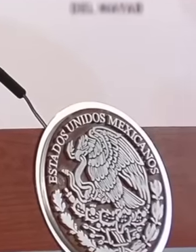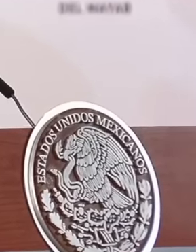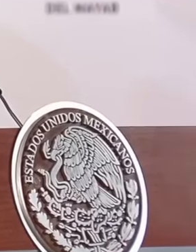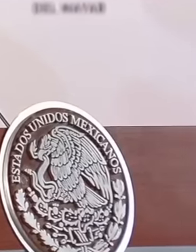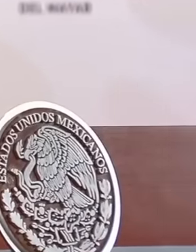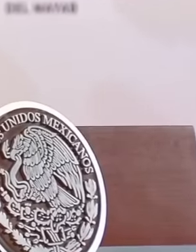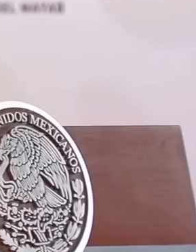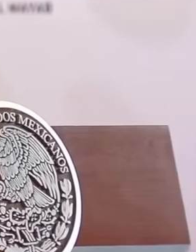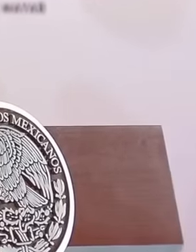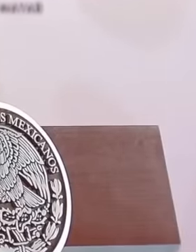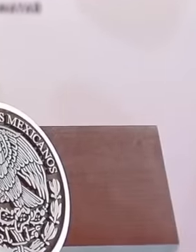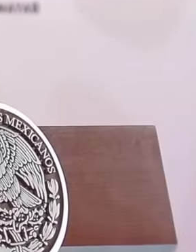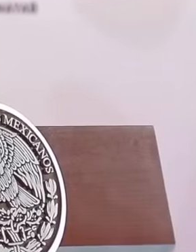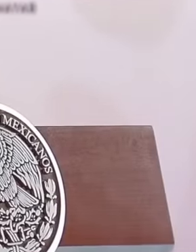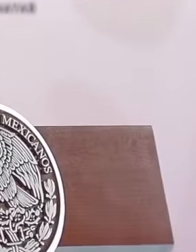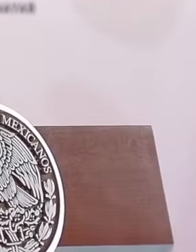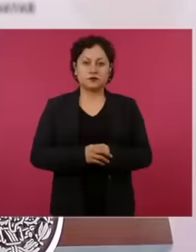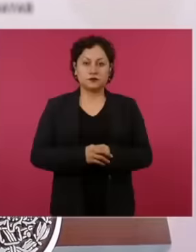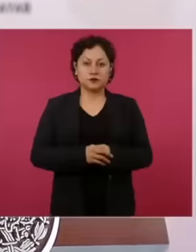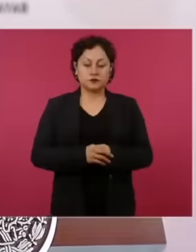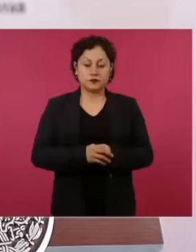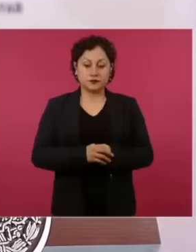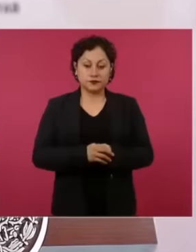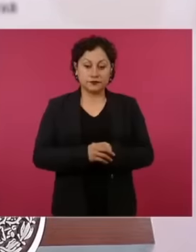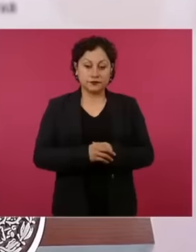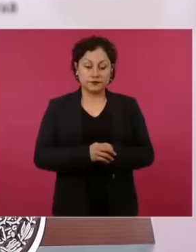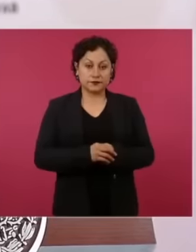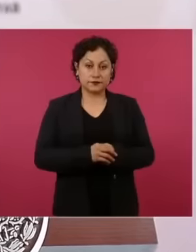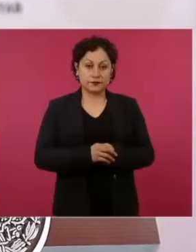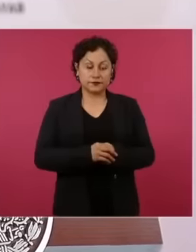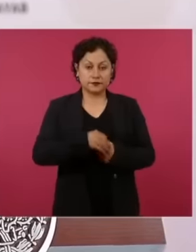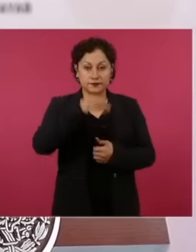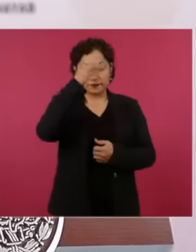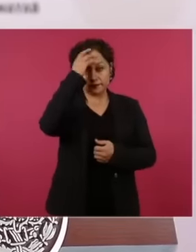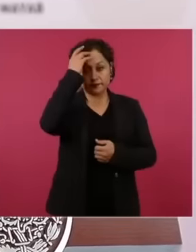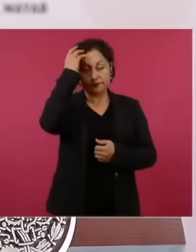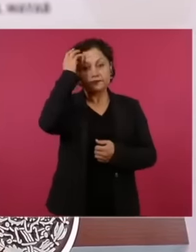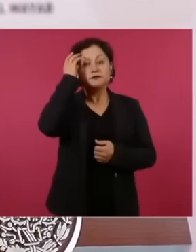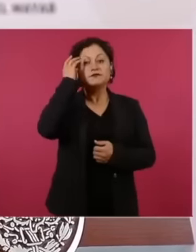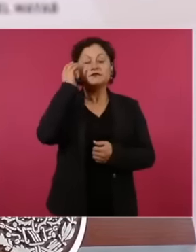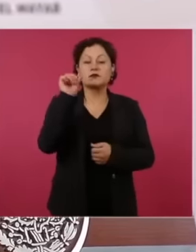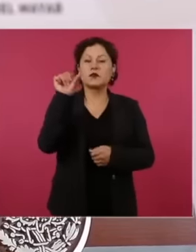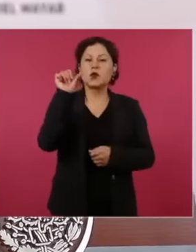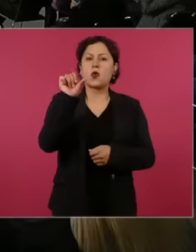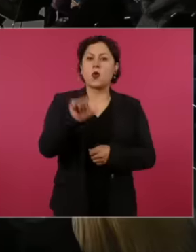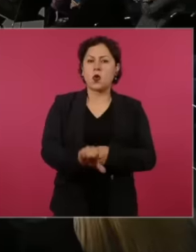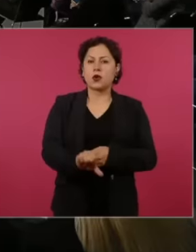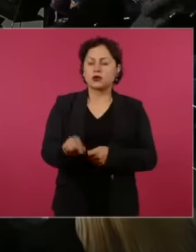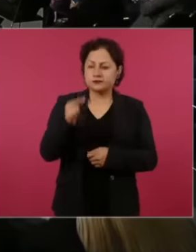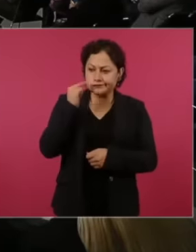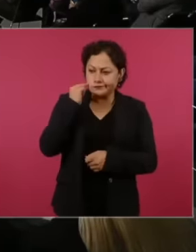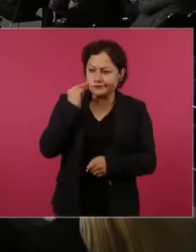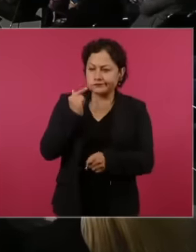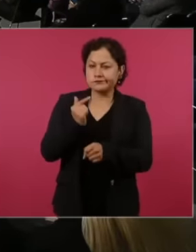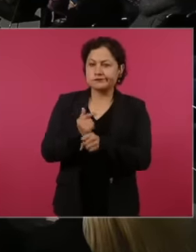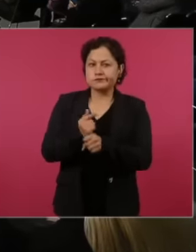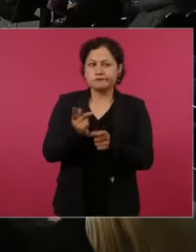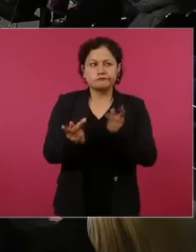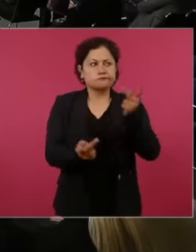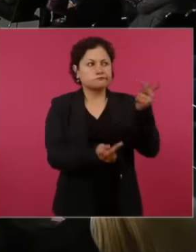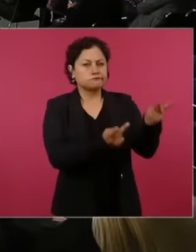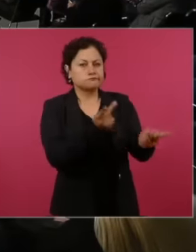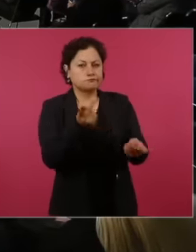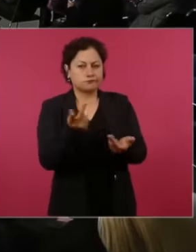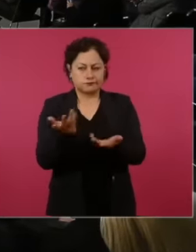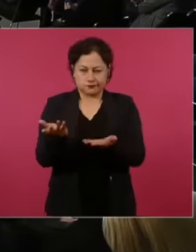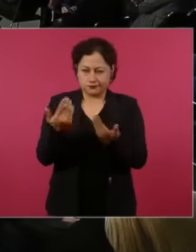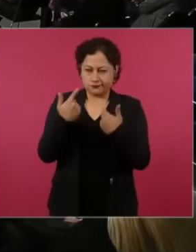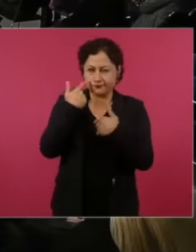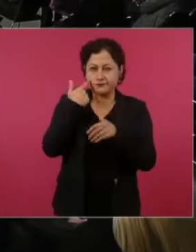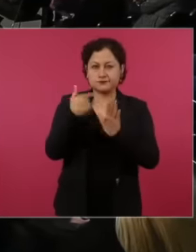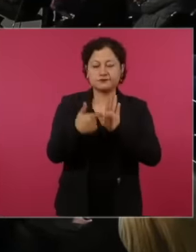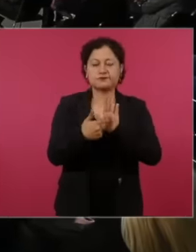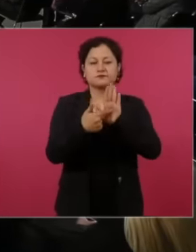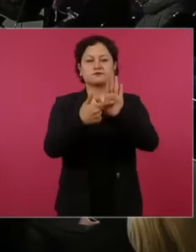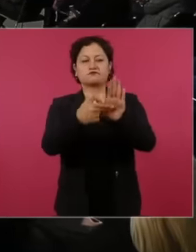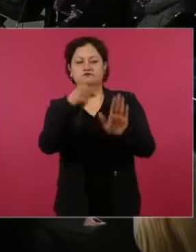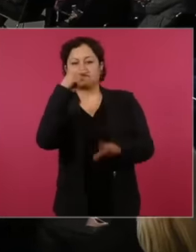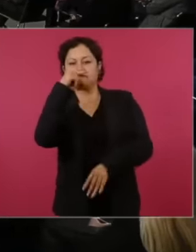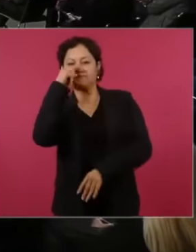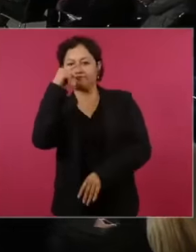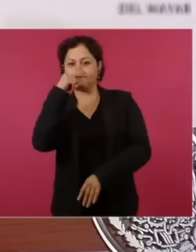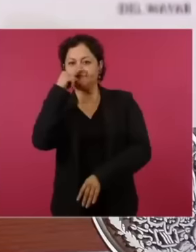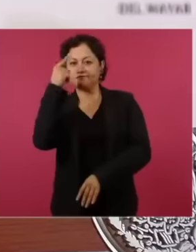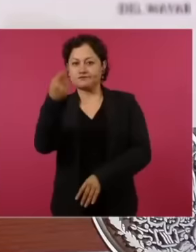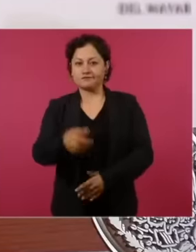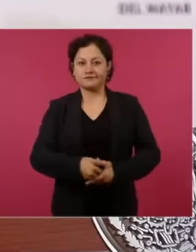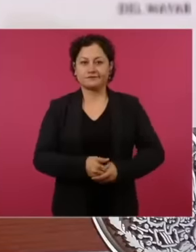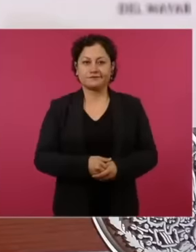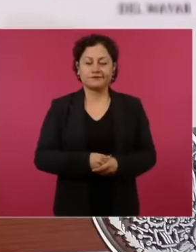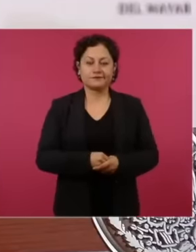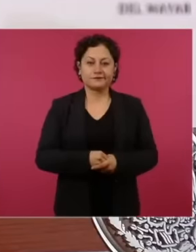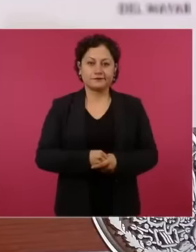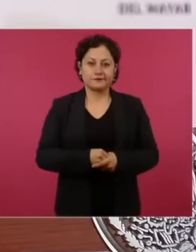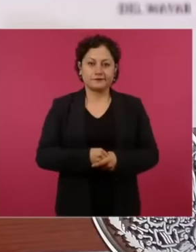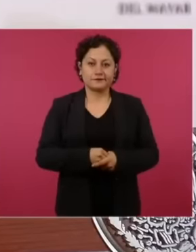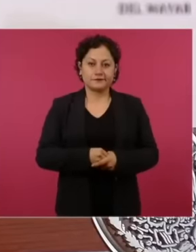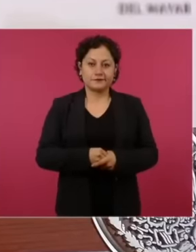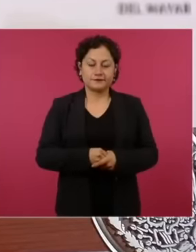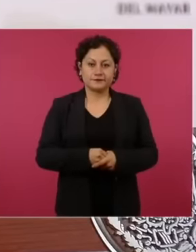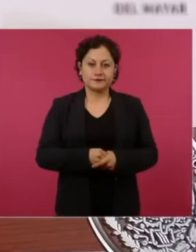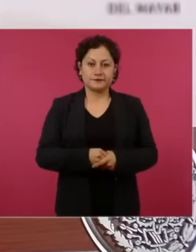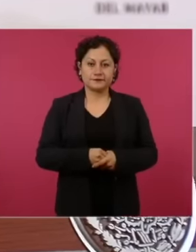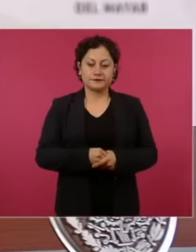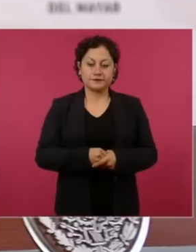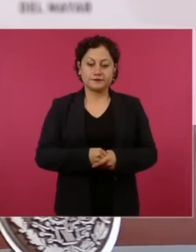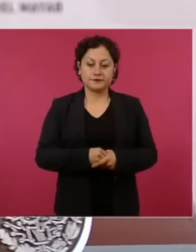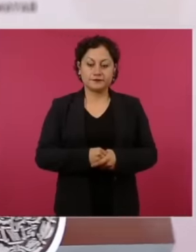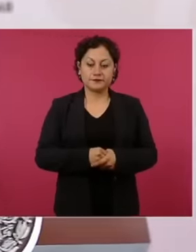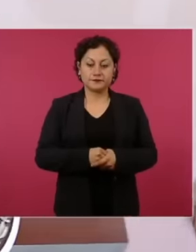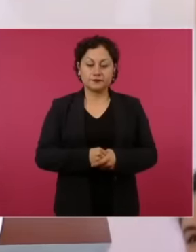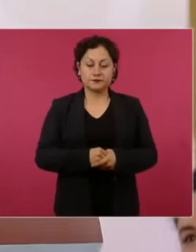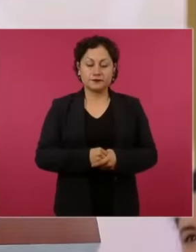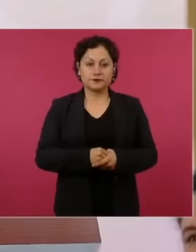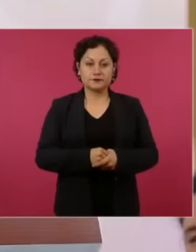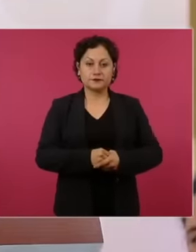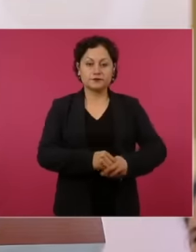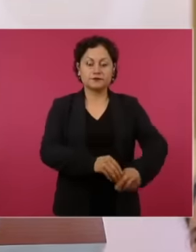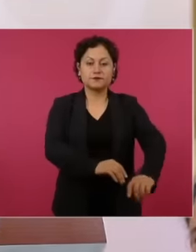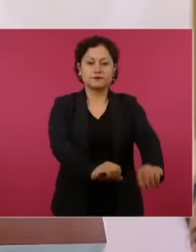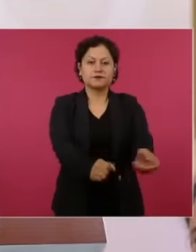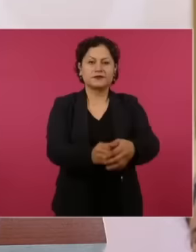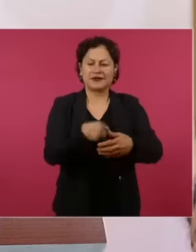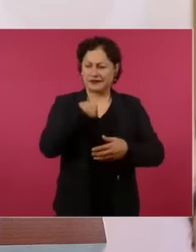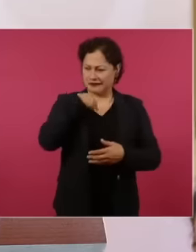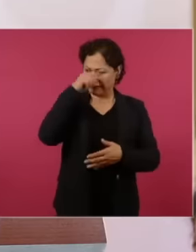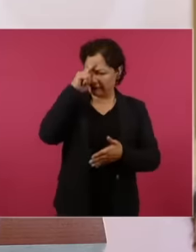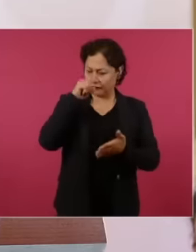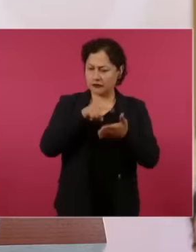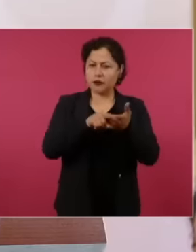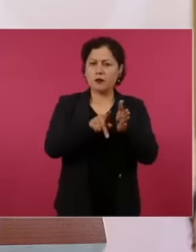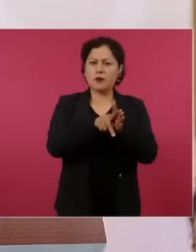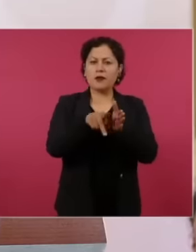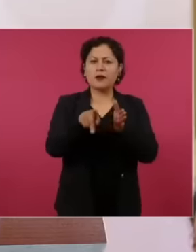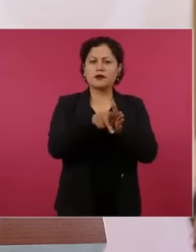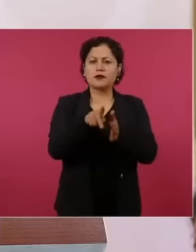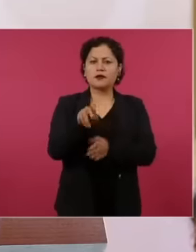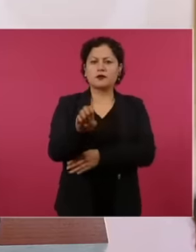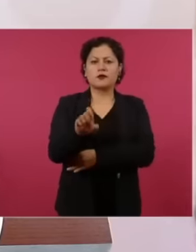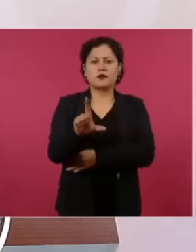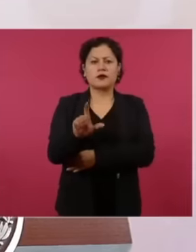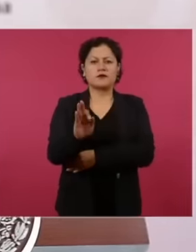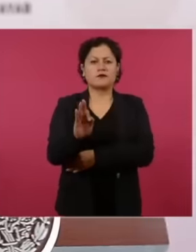today a survey appears let's see let's show off and throw oil this one from El Financiero I think it